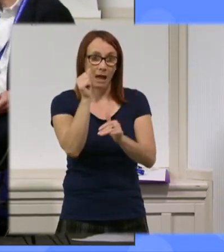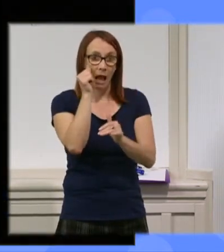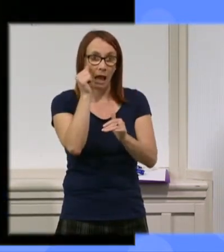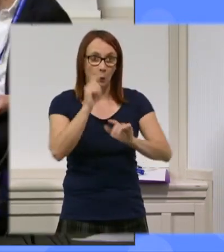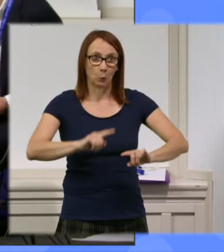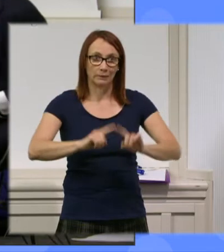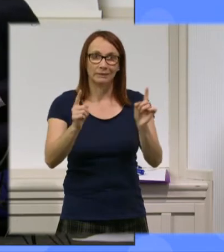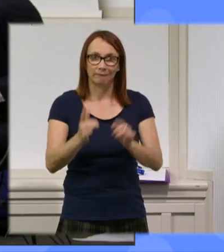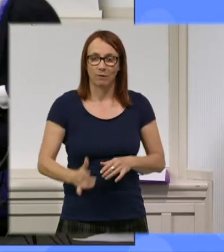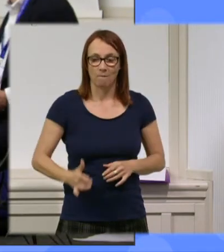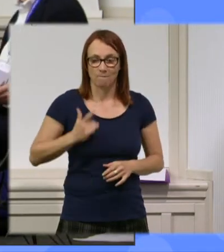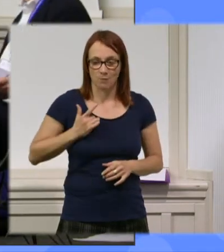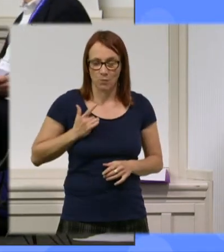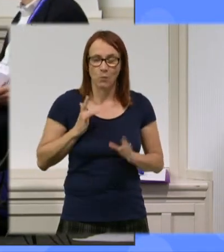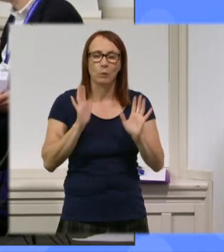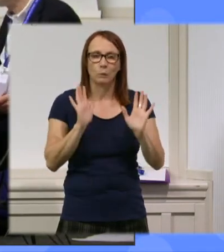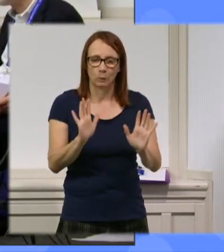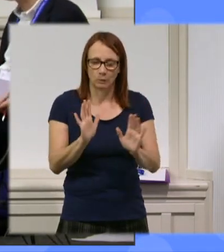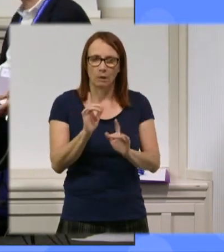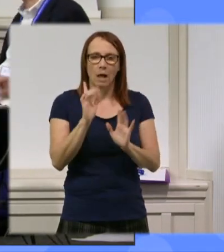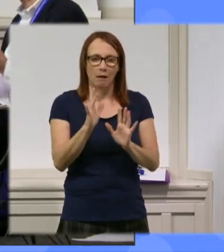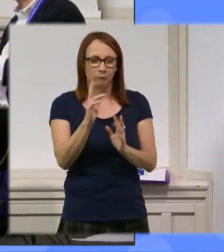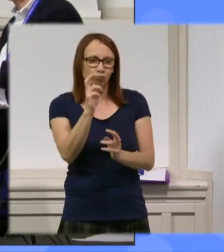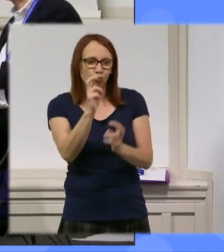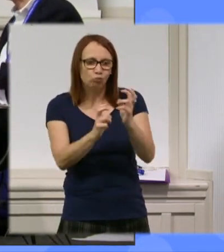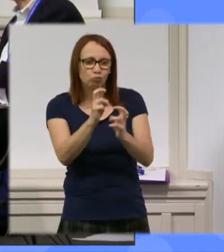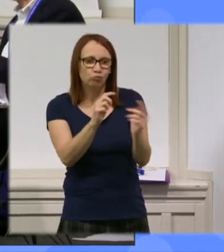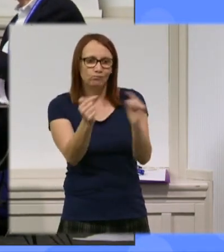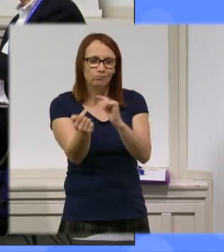you want to be frank and robust with each other a lot of issues but what